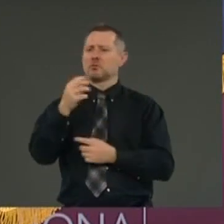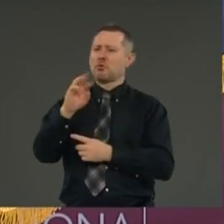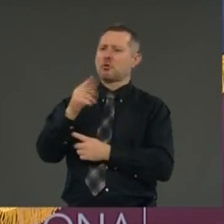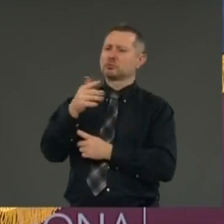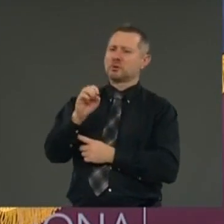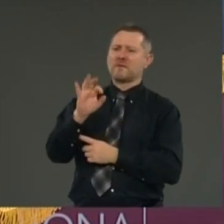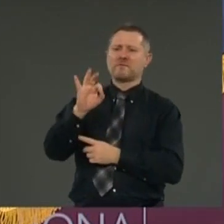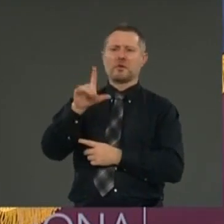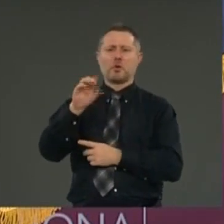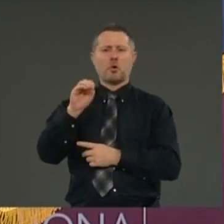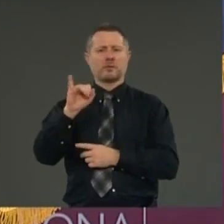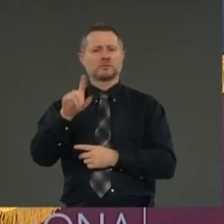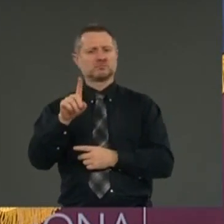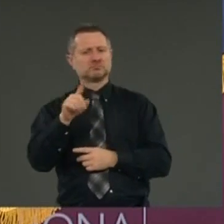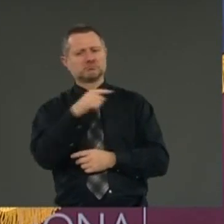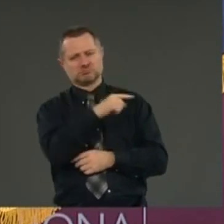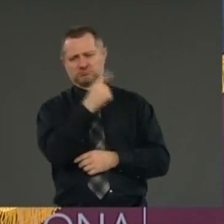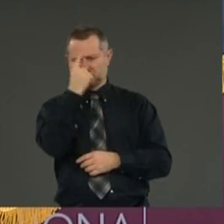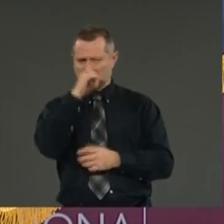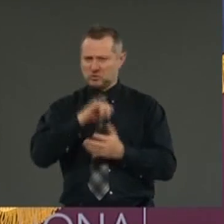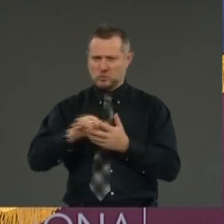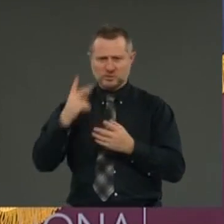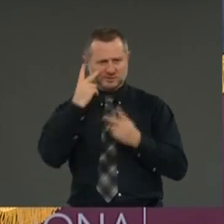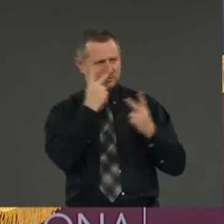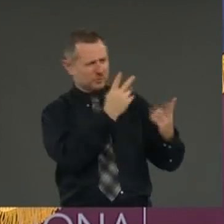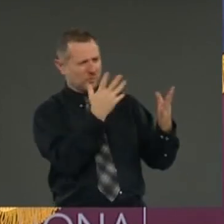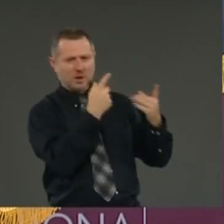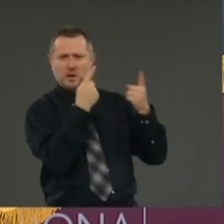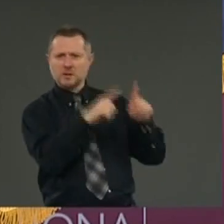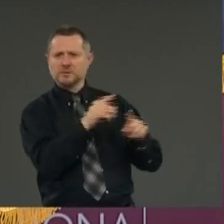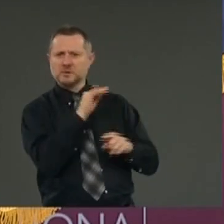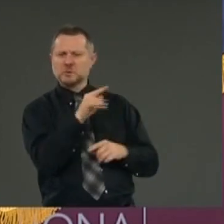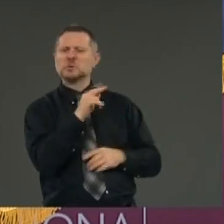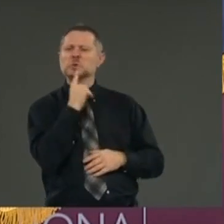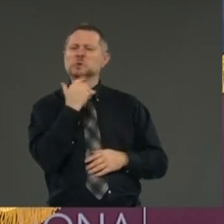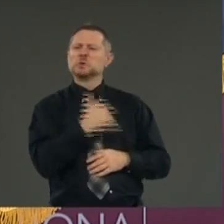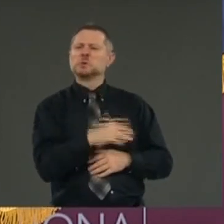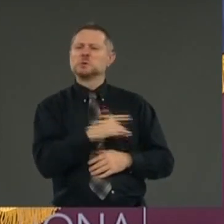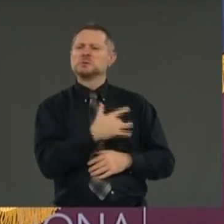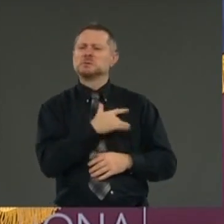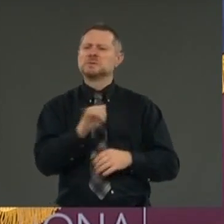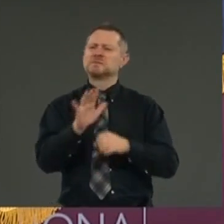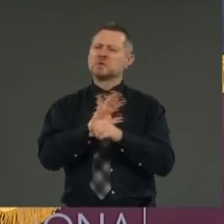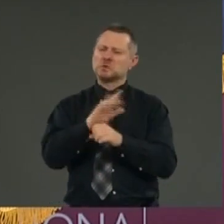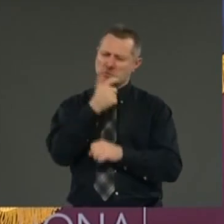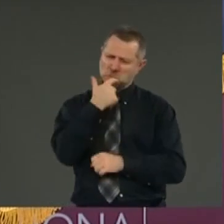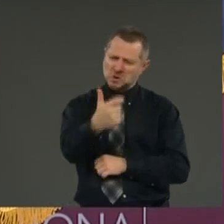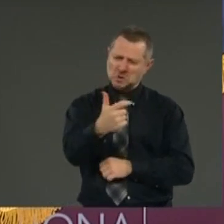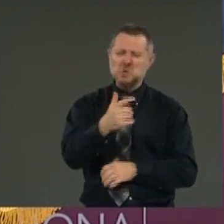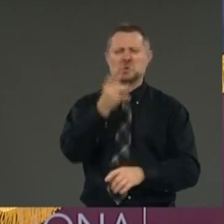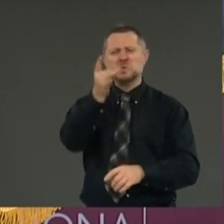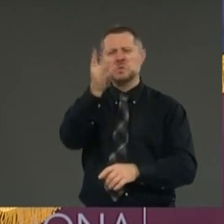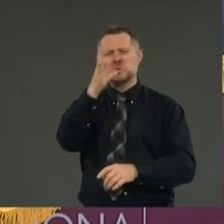PERSONAL THOUGHTS AND PRAYERS TO THE FAMILY OF GEORGE FLOYD, ON BEHALF OF ALL NEW YORKERS WHO HAVE SEEN THAT INCREDIBLE